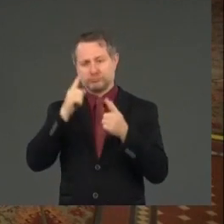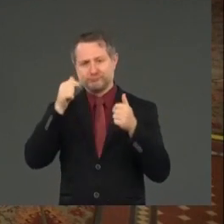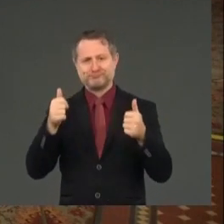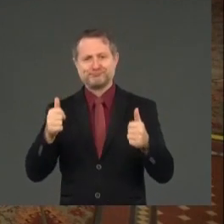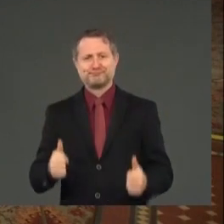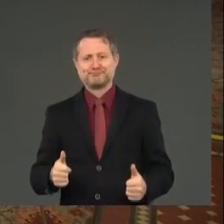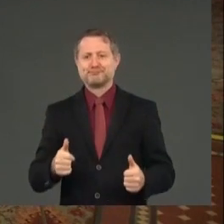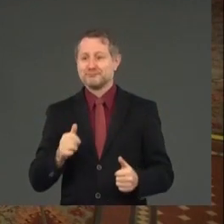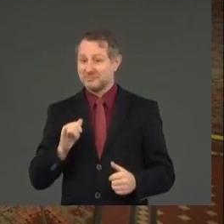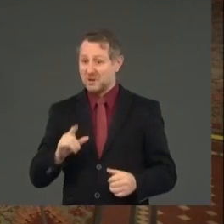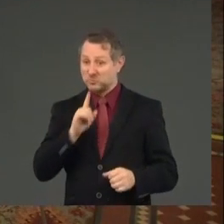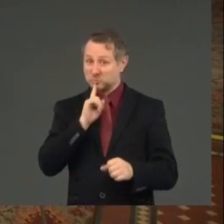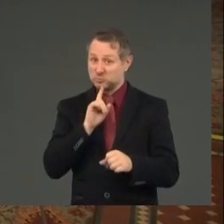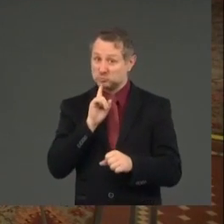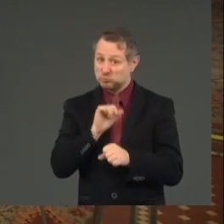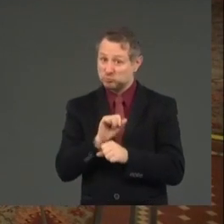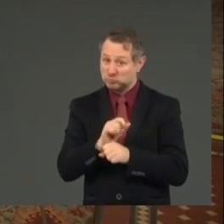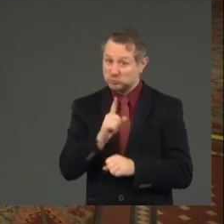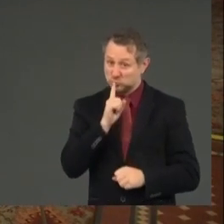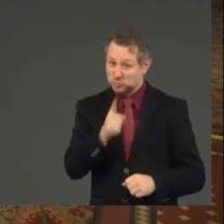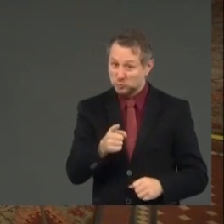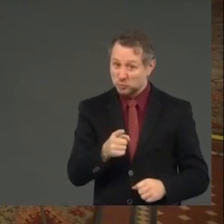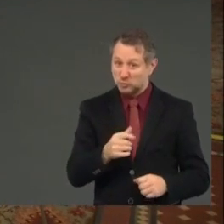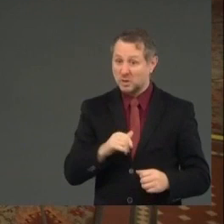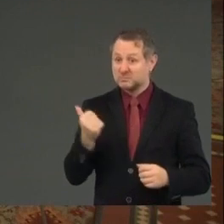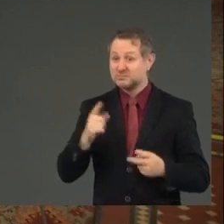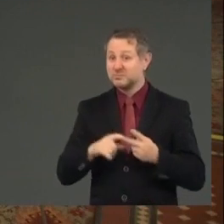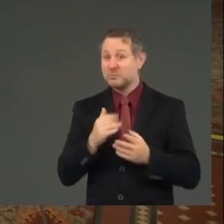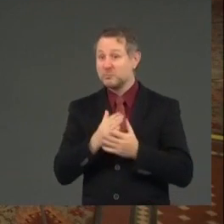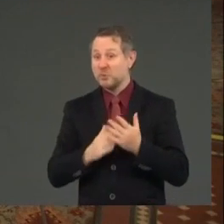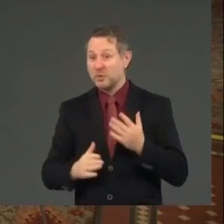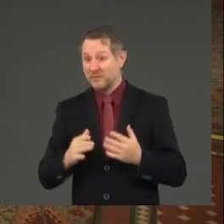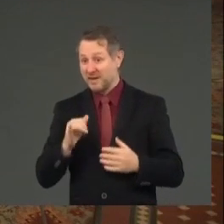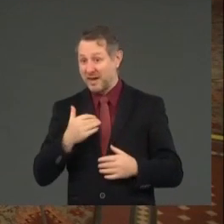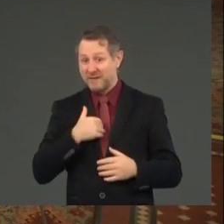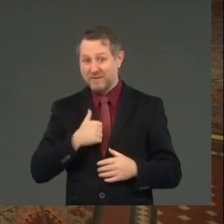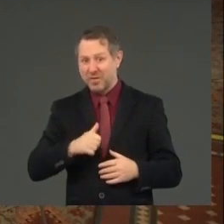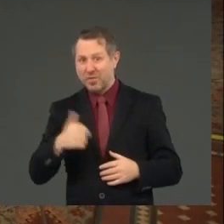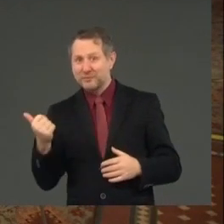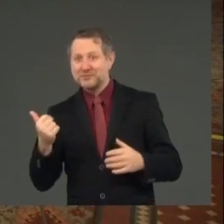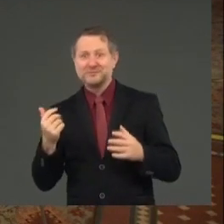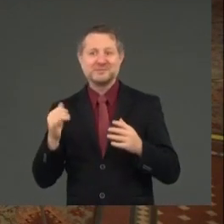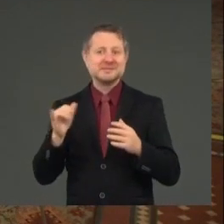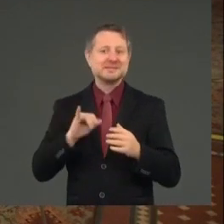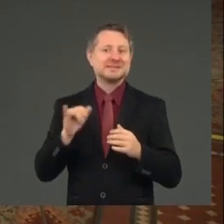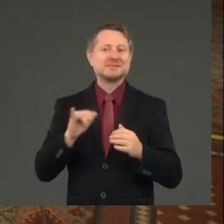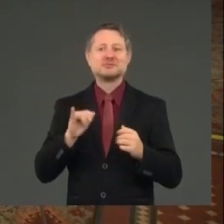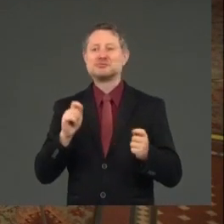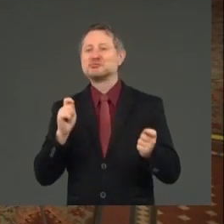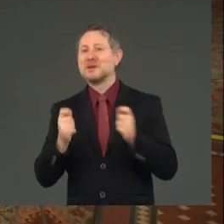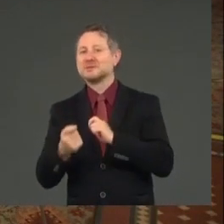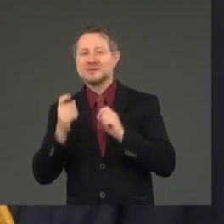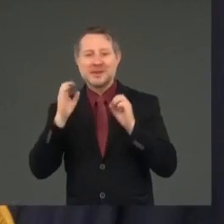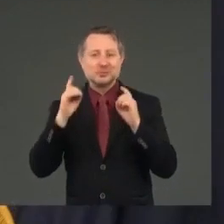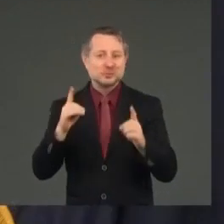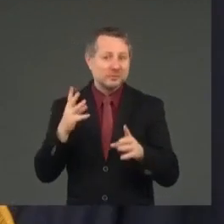TO LEARN AND BY EXPANDING